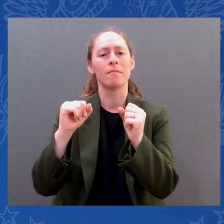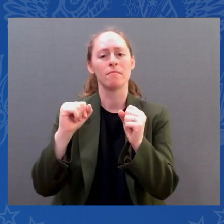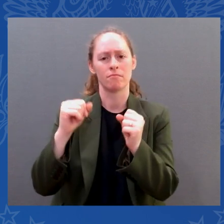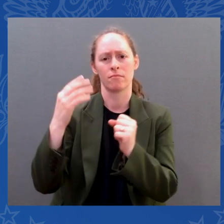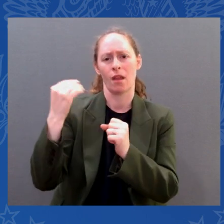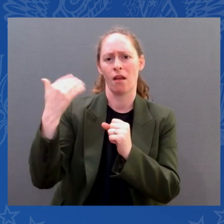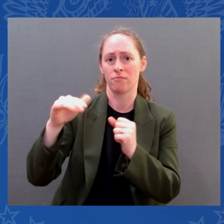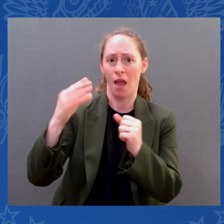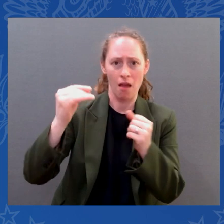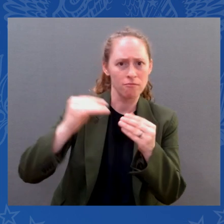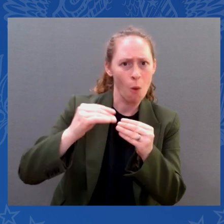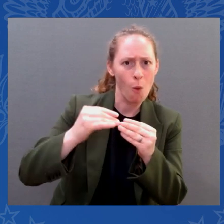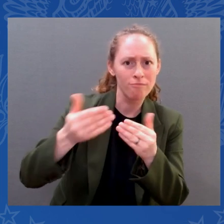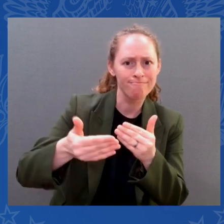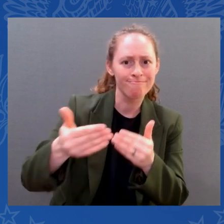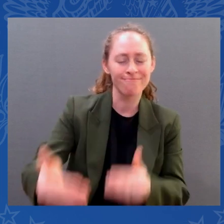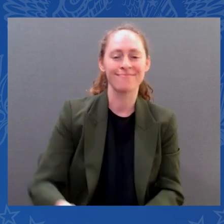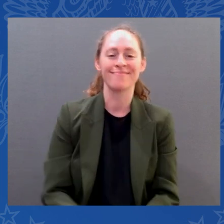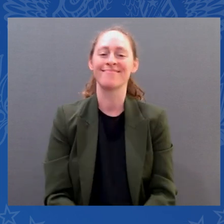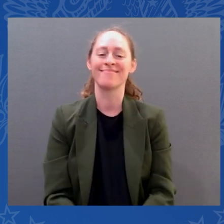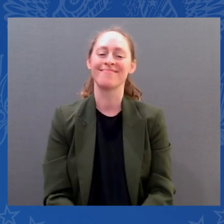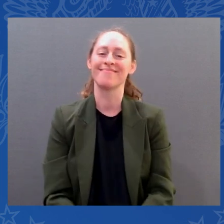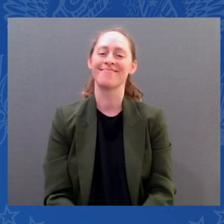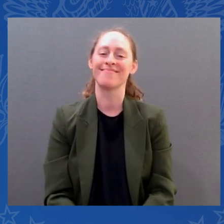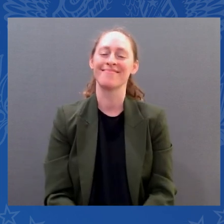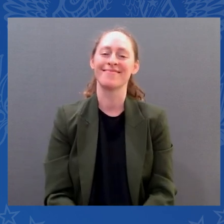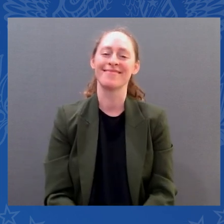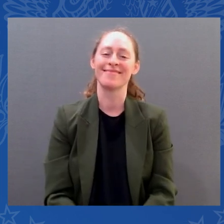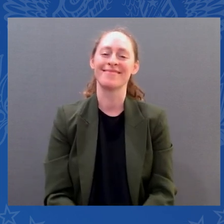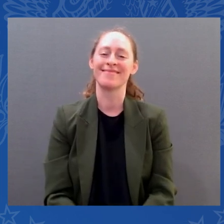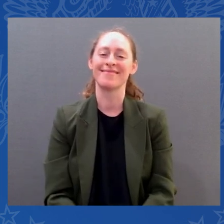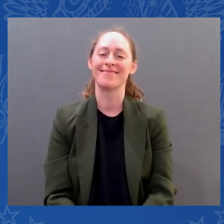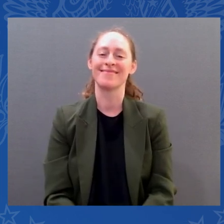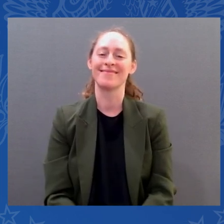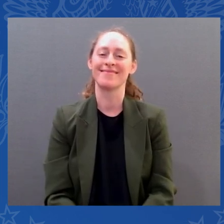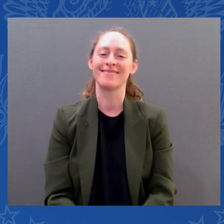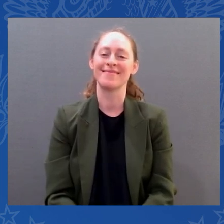but I'm going to take too much time. For the 50th anniversary of D-Day, when we --